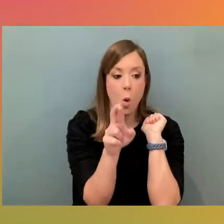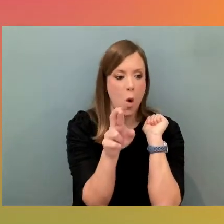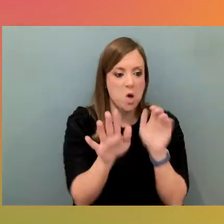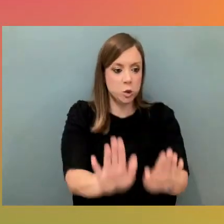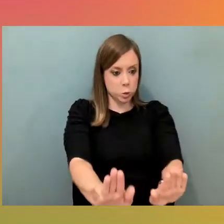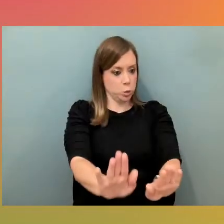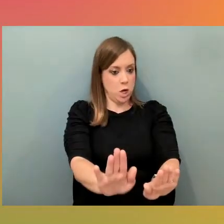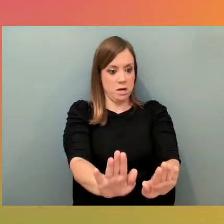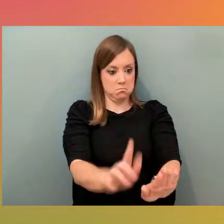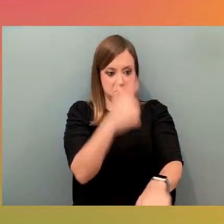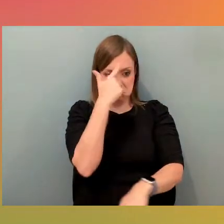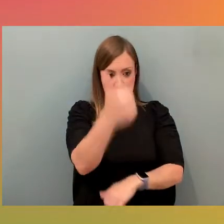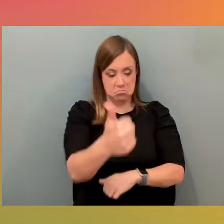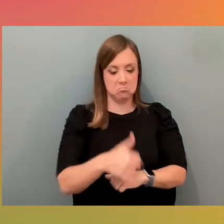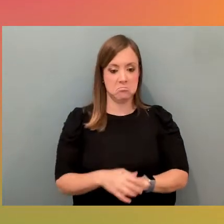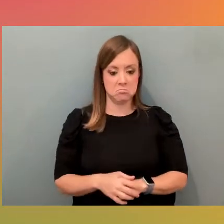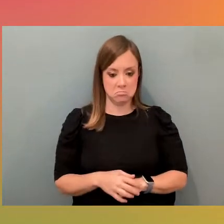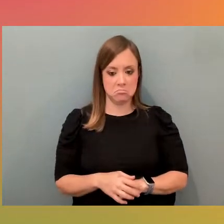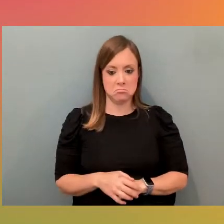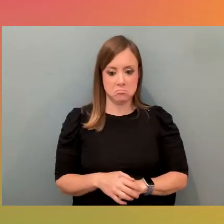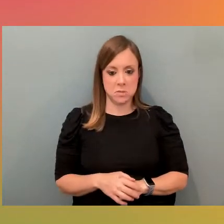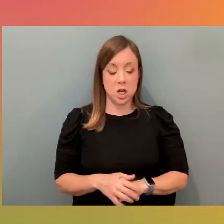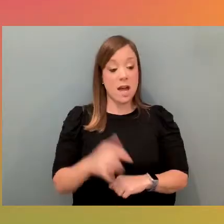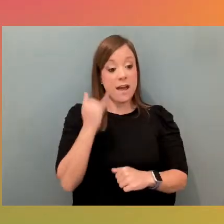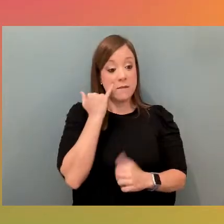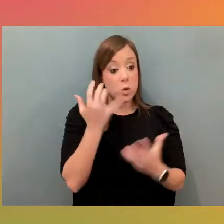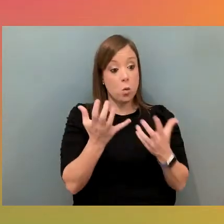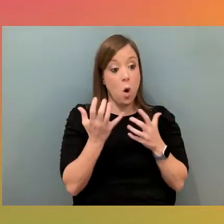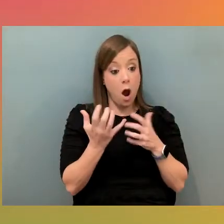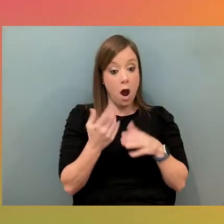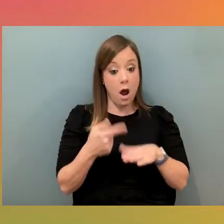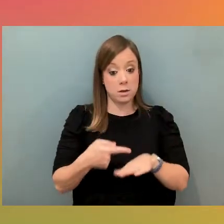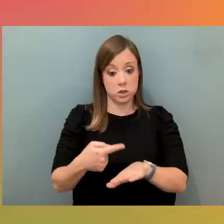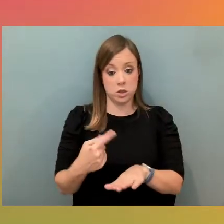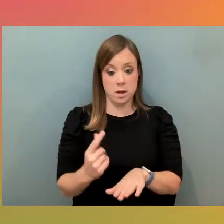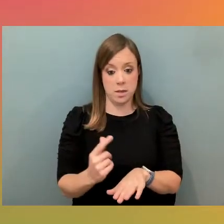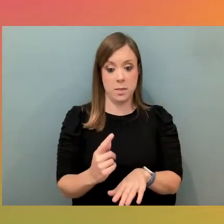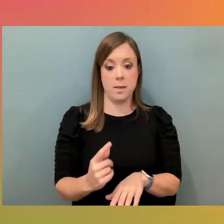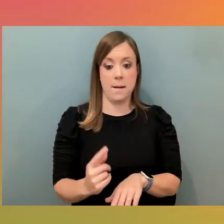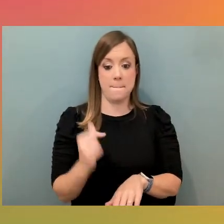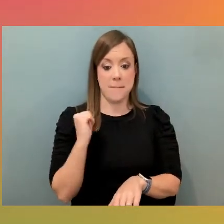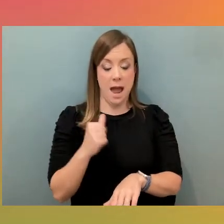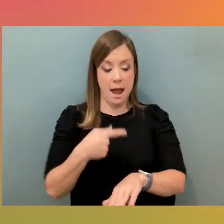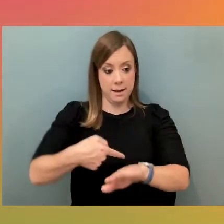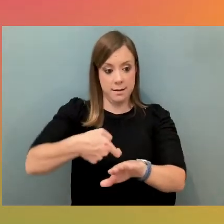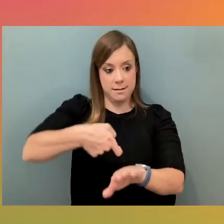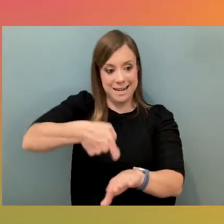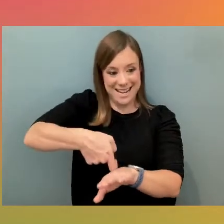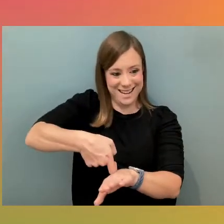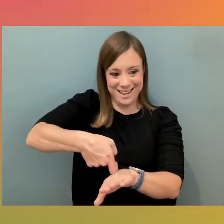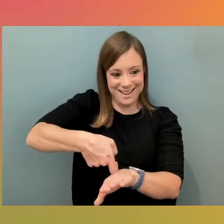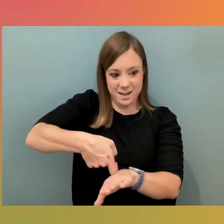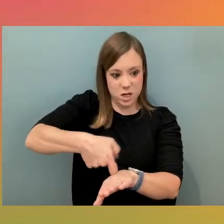WITH YOUR ELBOWS, BENT INSIDE OF THE RIGHT LEG, PULLING THIS KNEE INTO TOWARDS YOU. IF YOU LIKE LIFT THE BACK KNEE